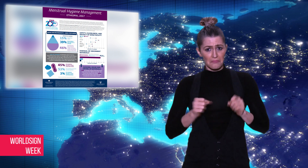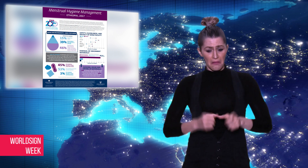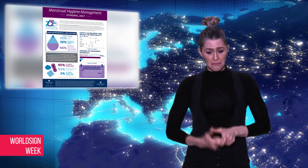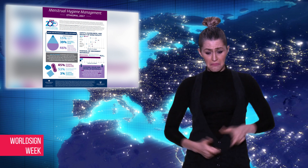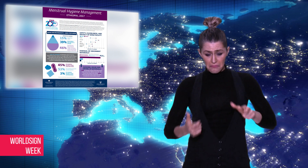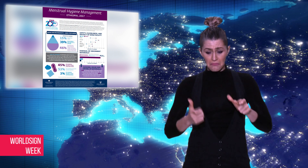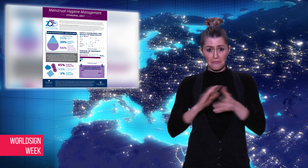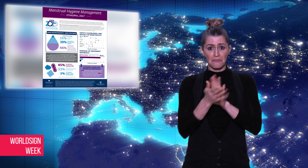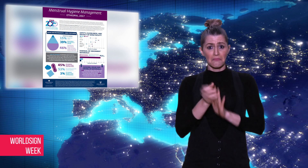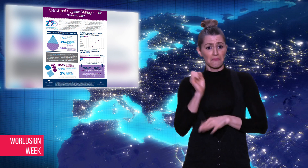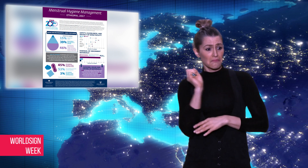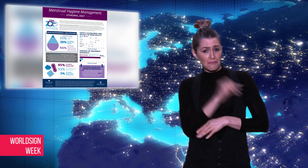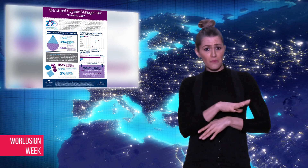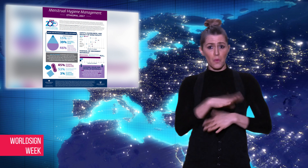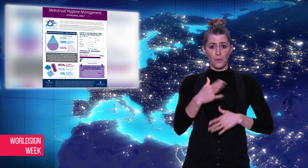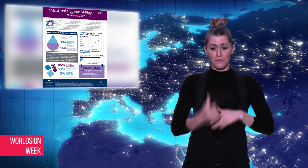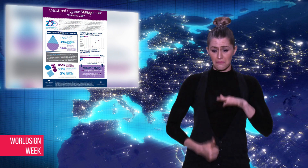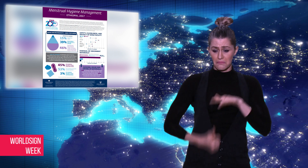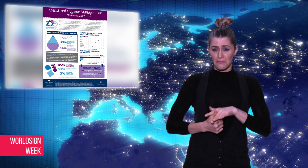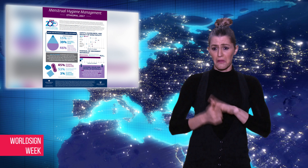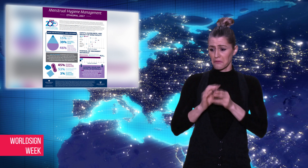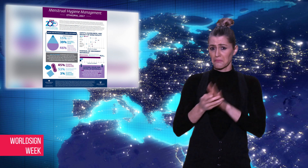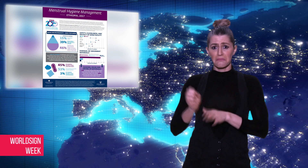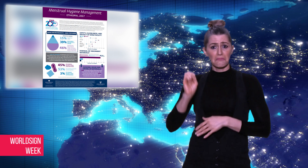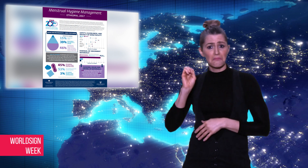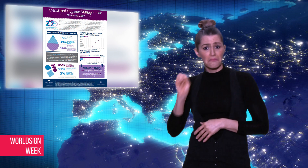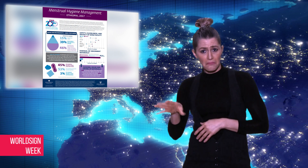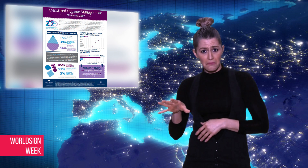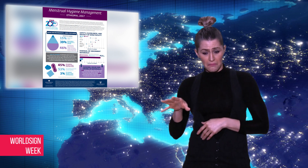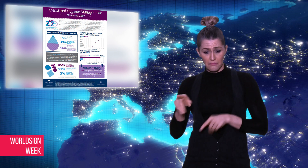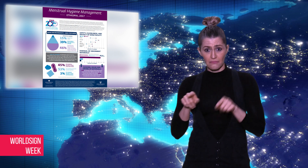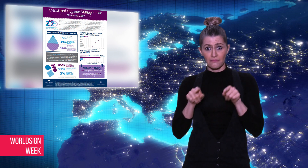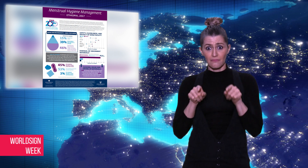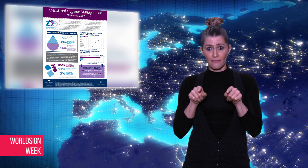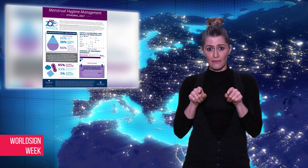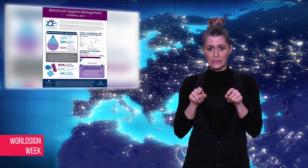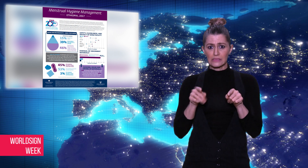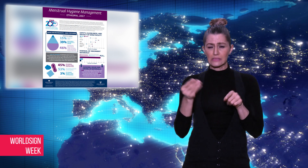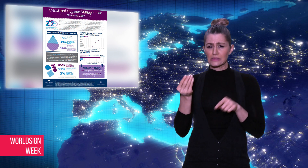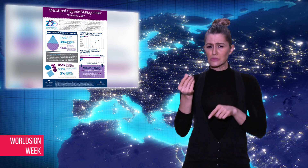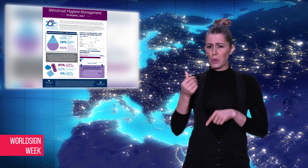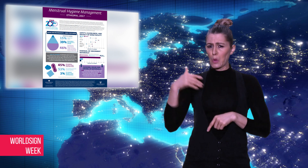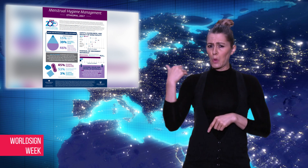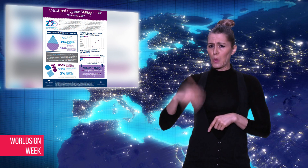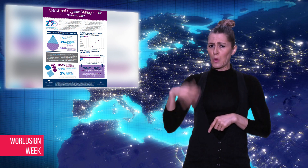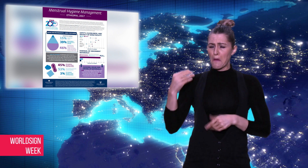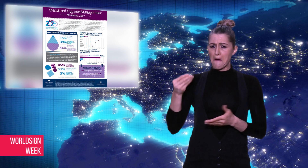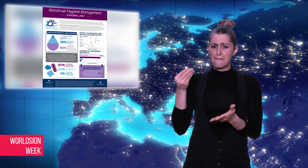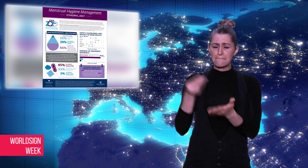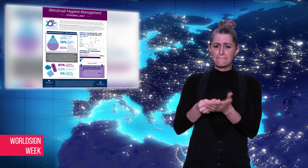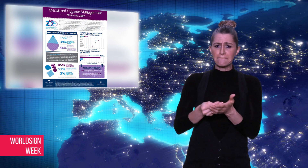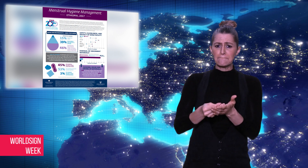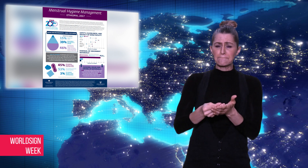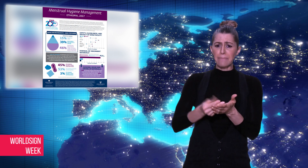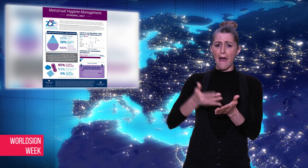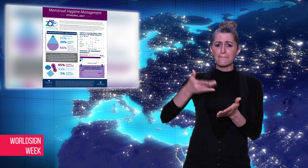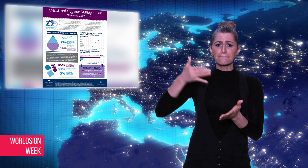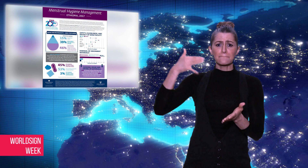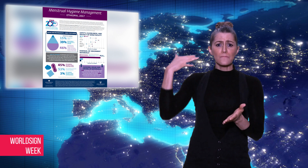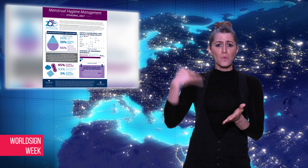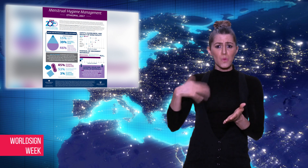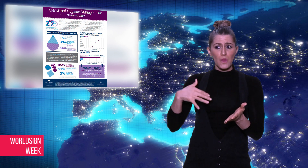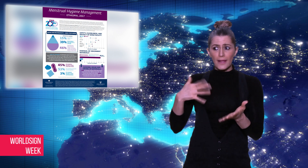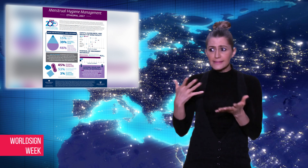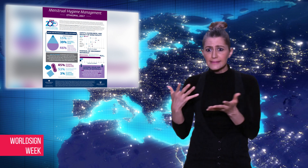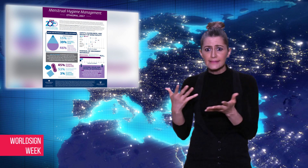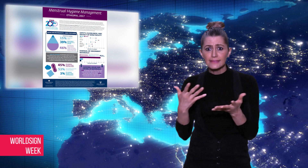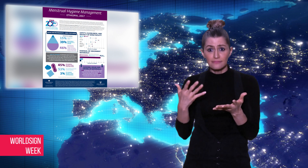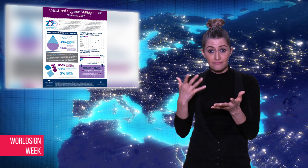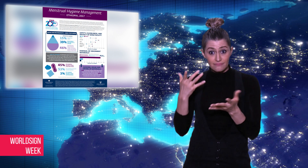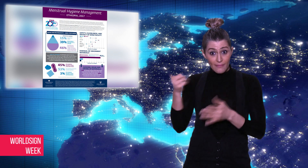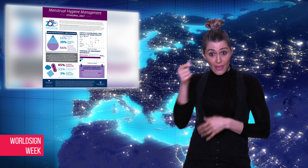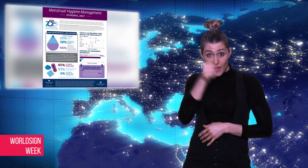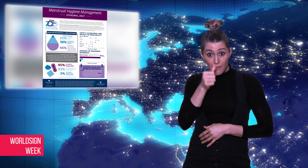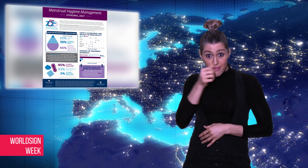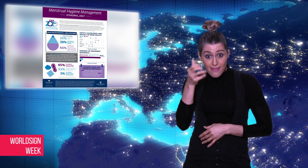Disposable sanitary products, pads and tampons